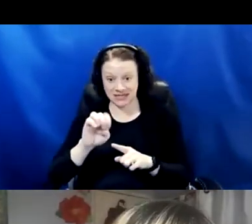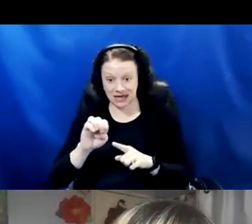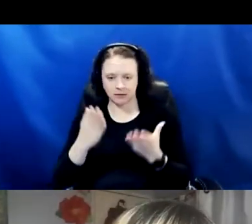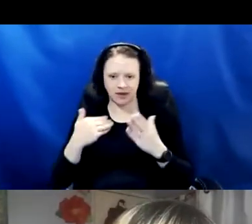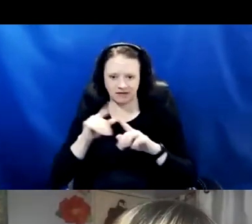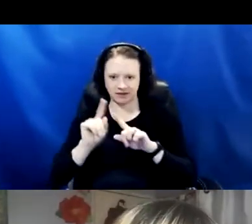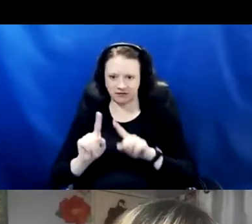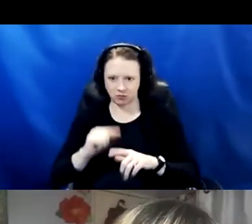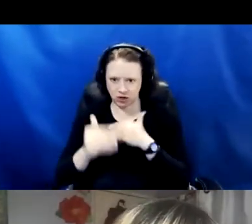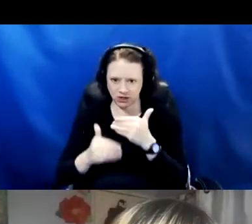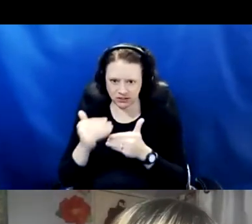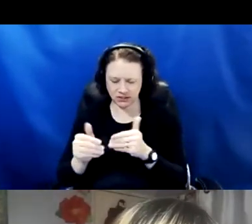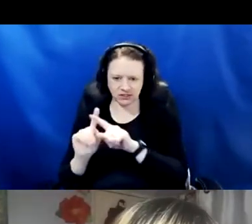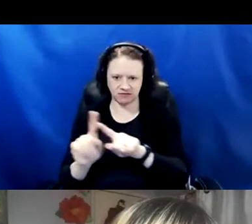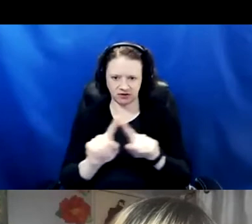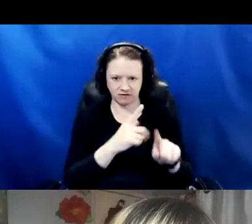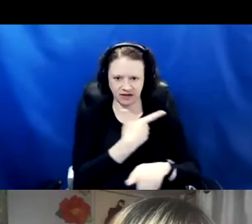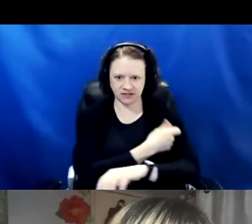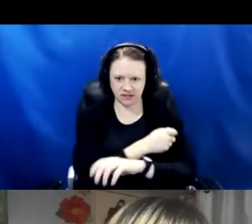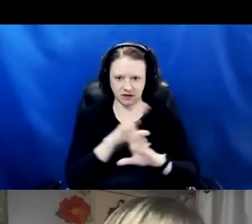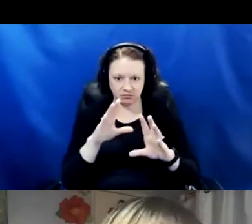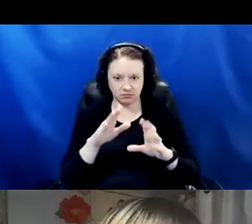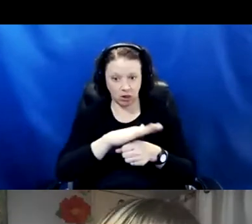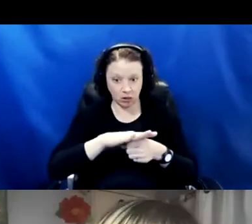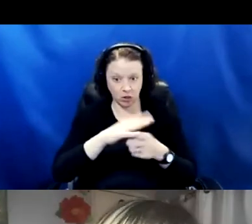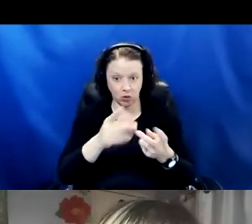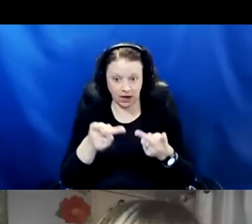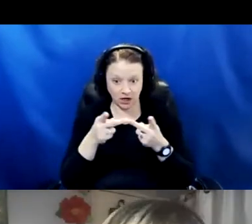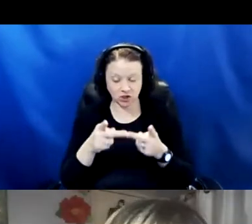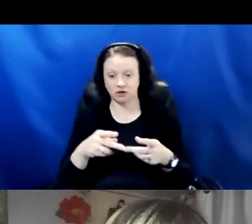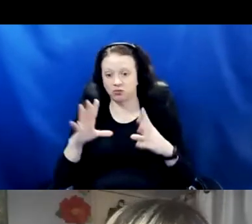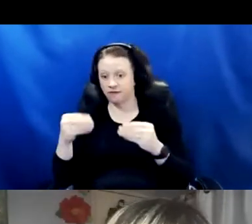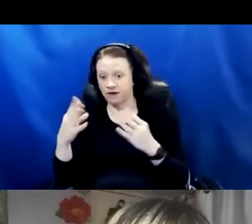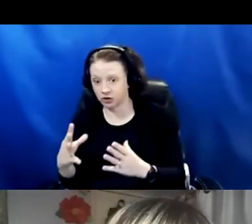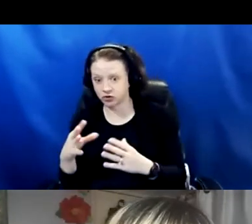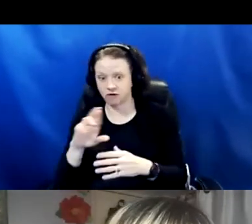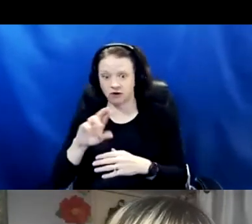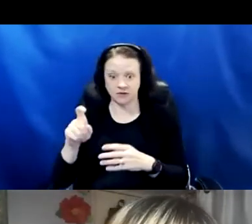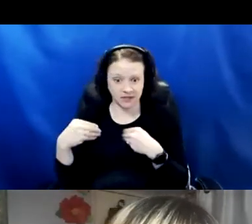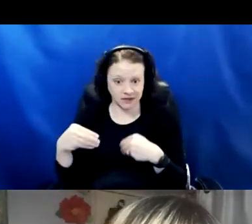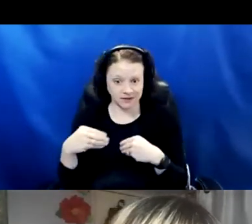different vaccine locations, different vaccine providers, different pharmacies, different healthcare providers may have their own rules